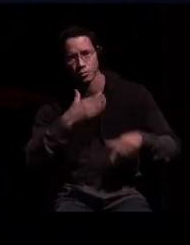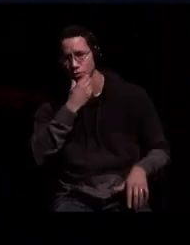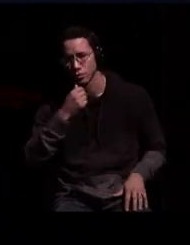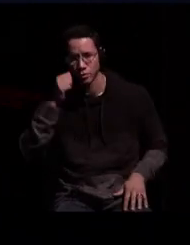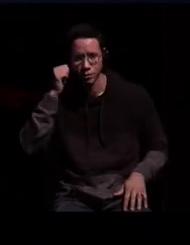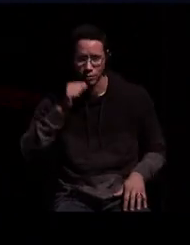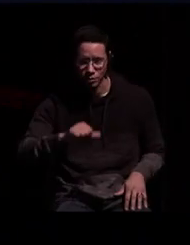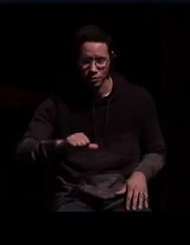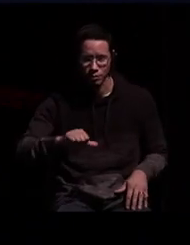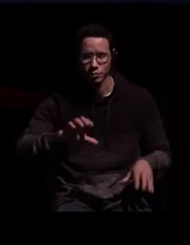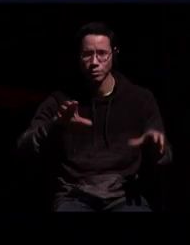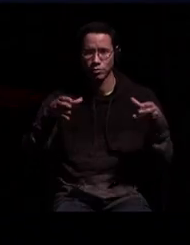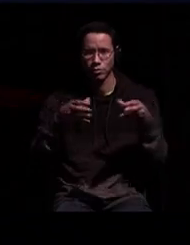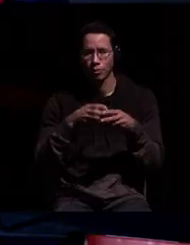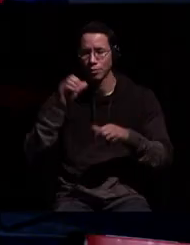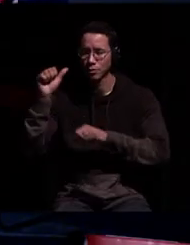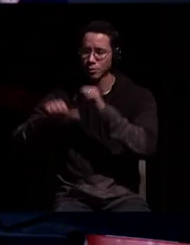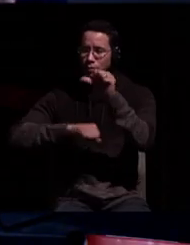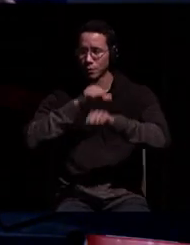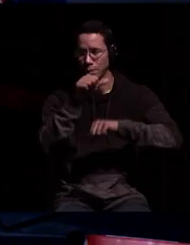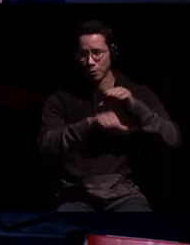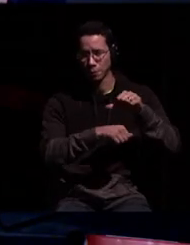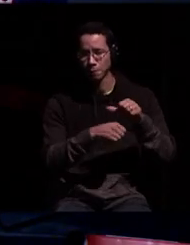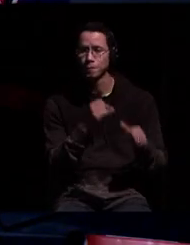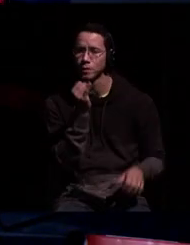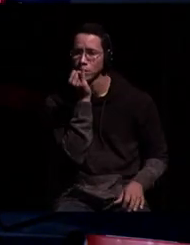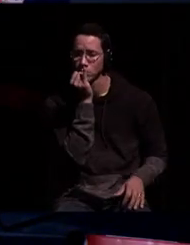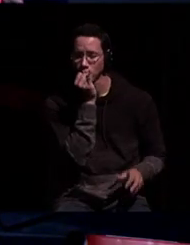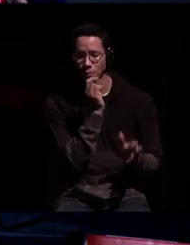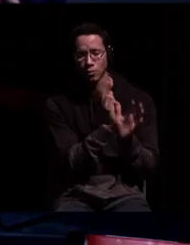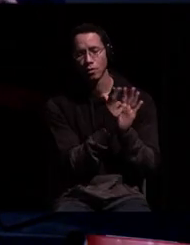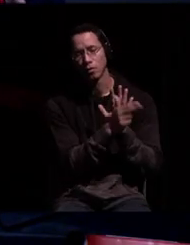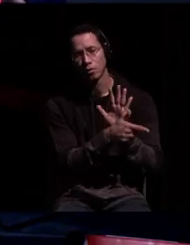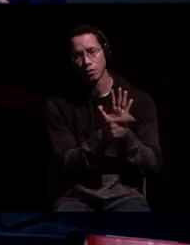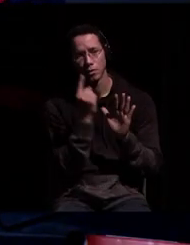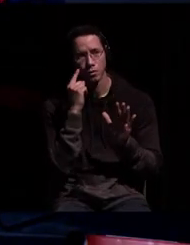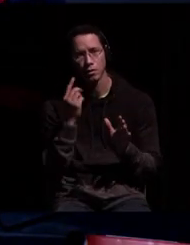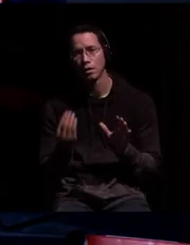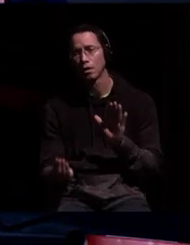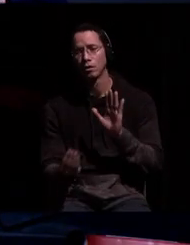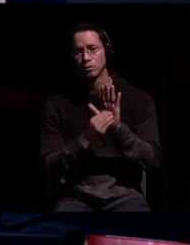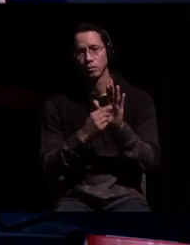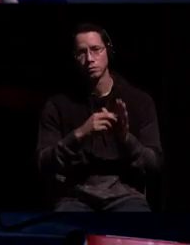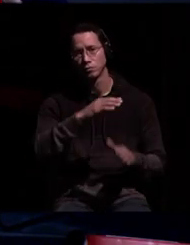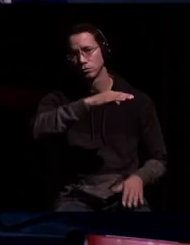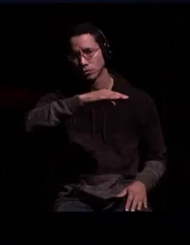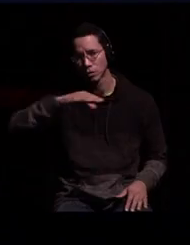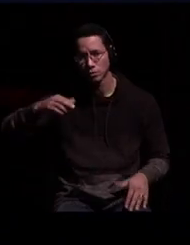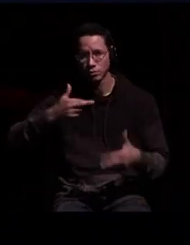These examples help us draw horizons, lines, road, and ask